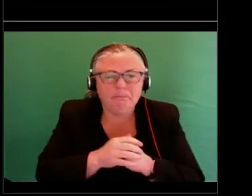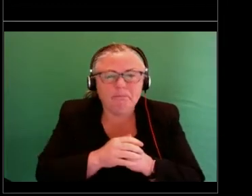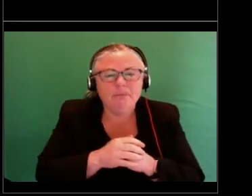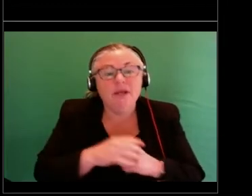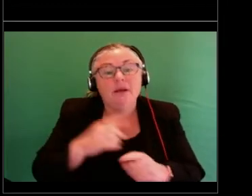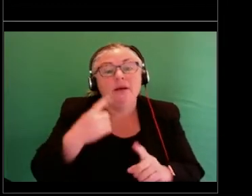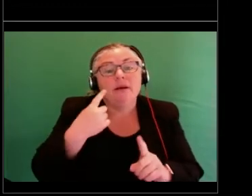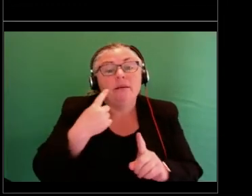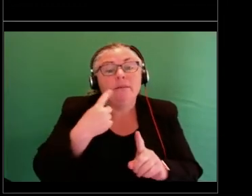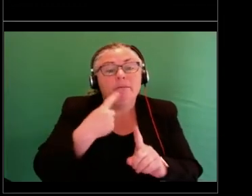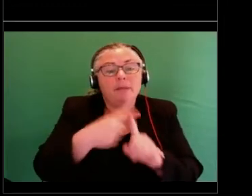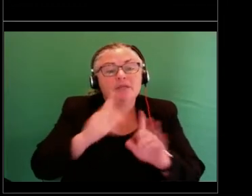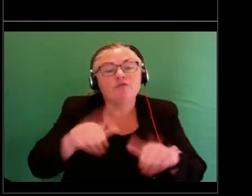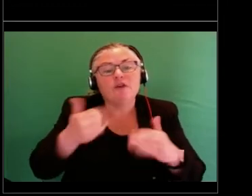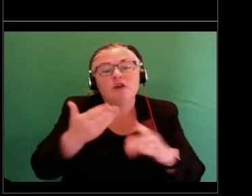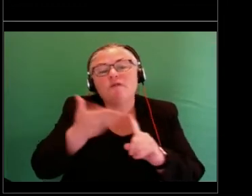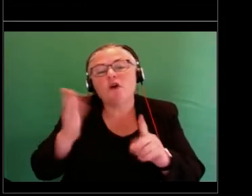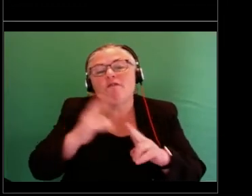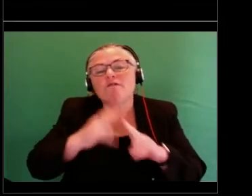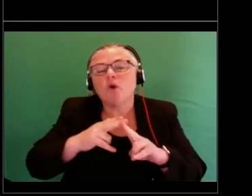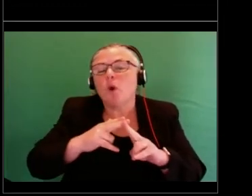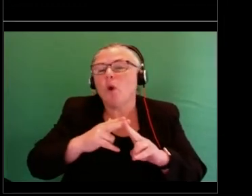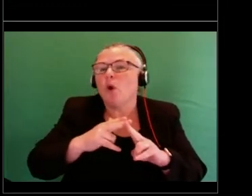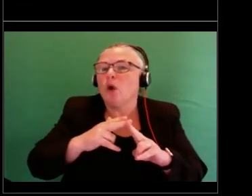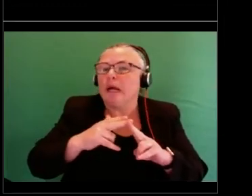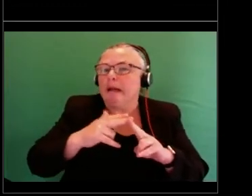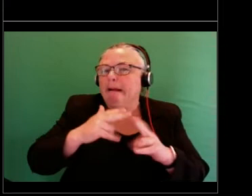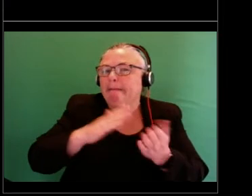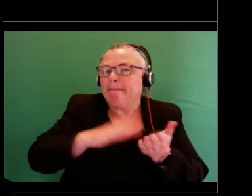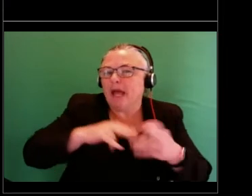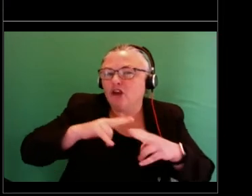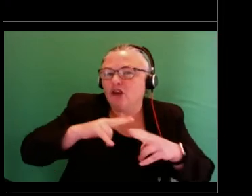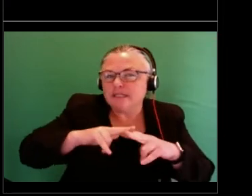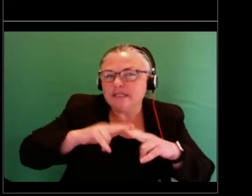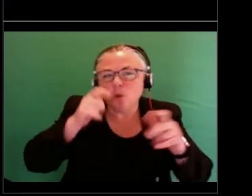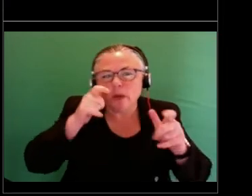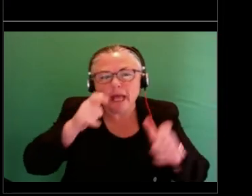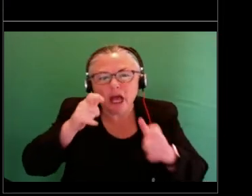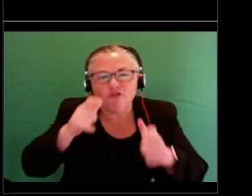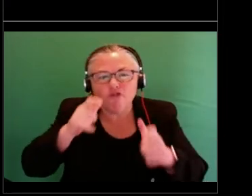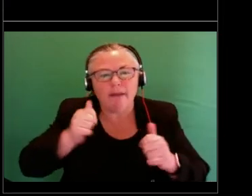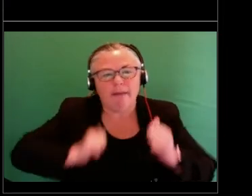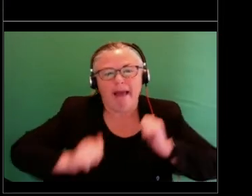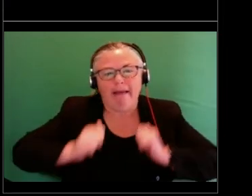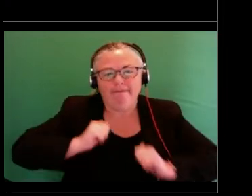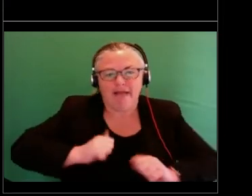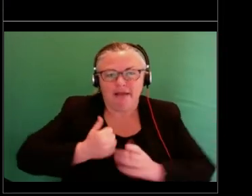That might be that the full name of both parties, their date of birth, address and contact details, all of that, helps us through that process.